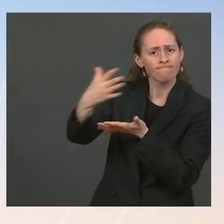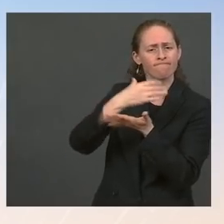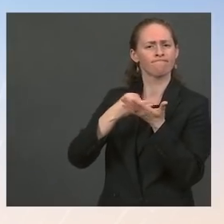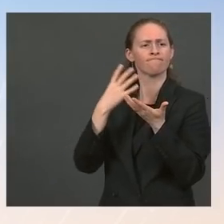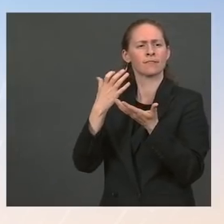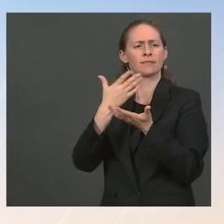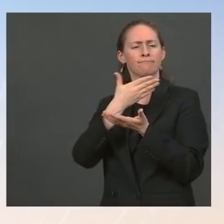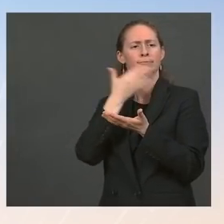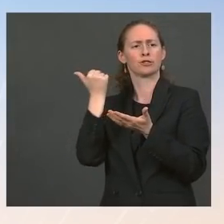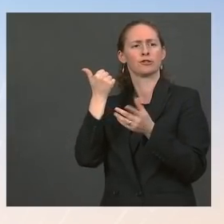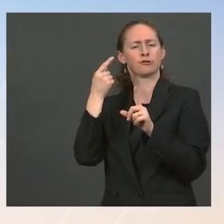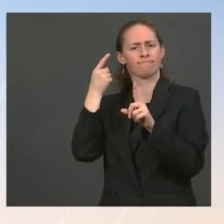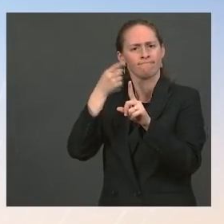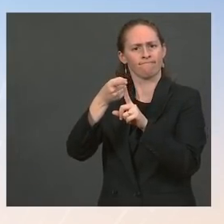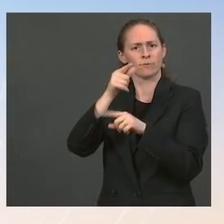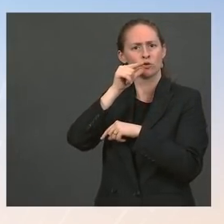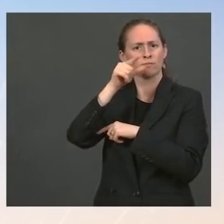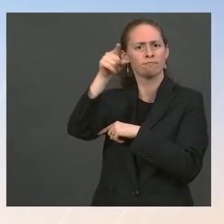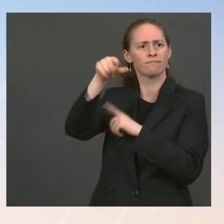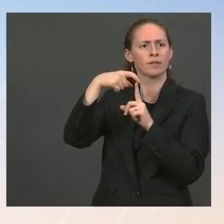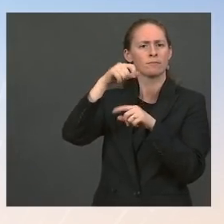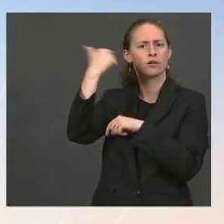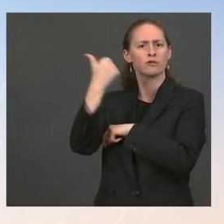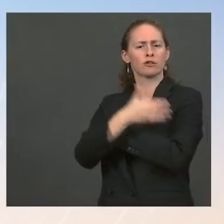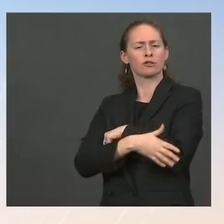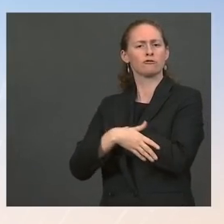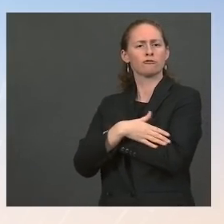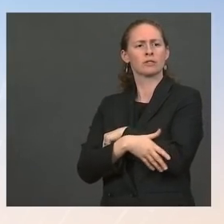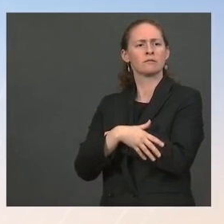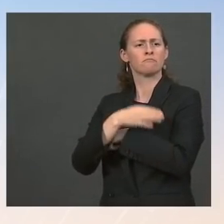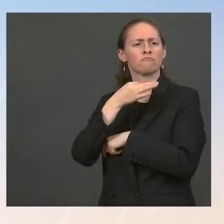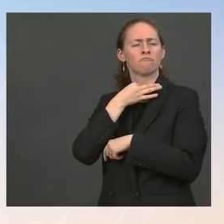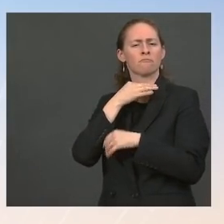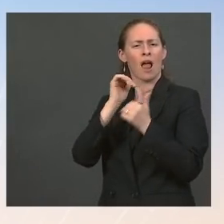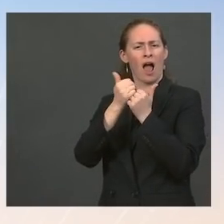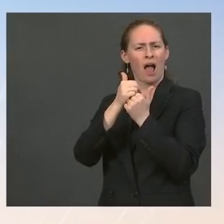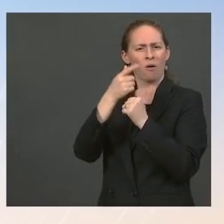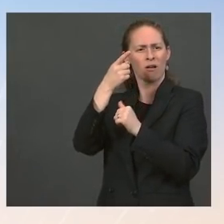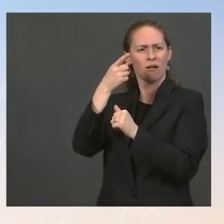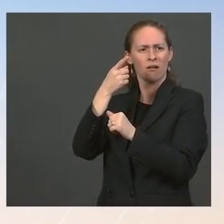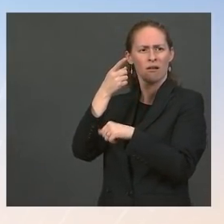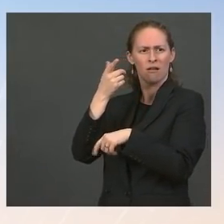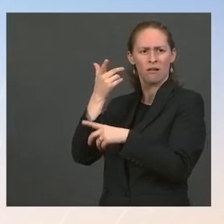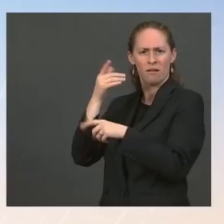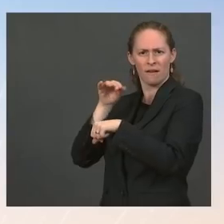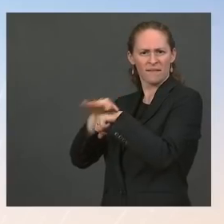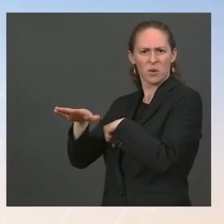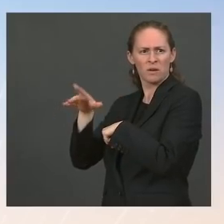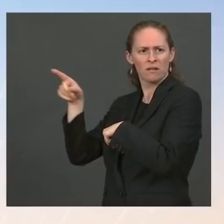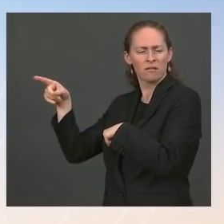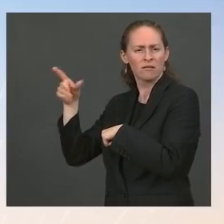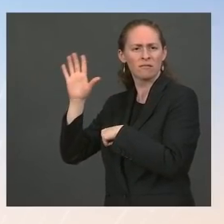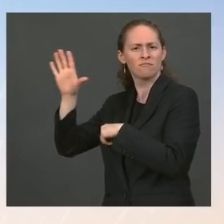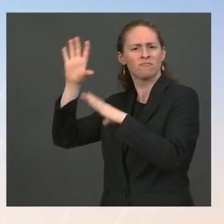I guess, how does this affect, you know, the White House, the Biden administration's goal to address root causes,